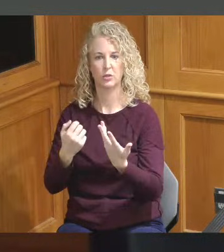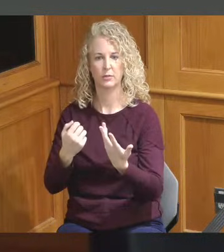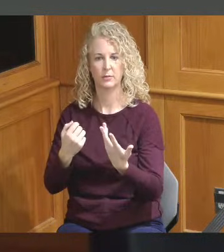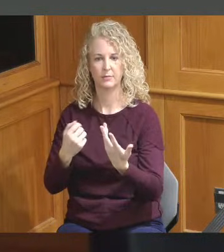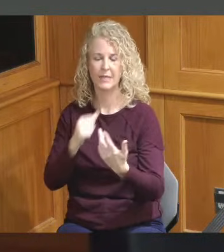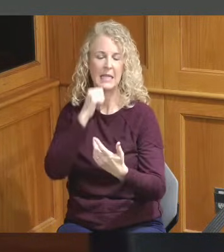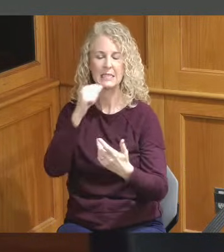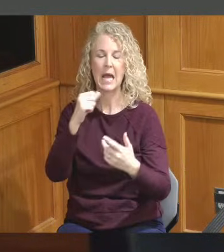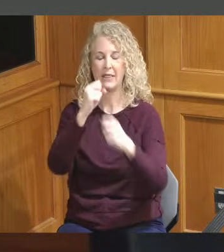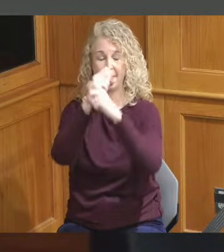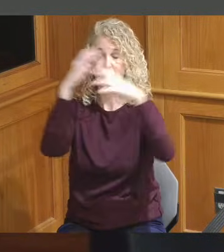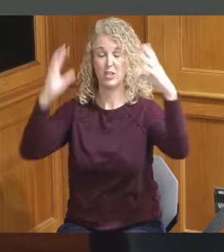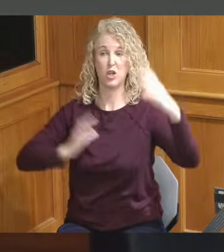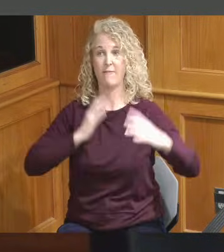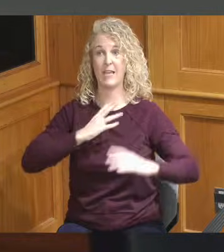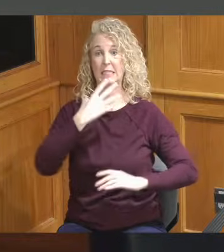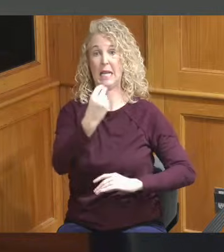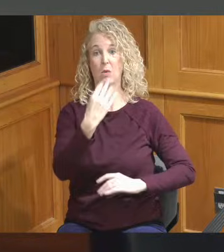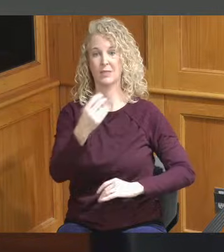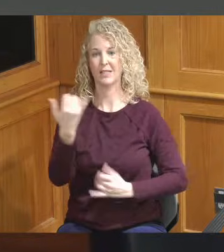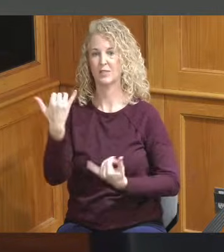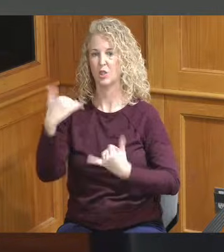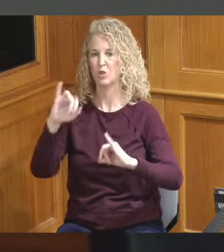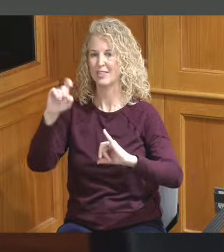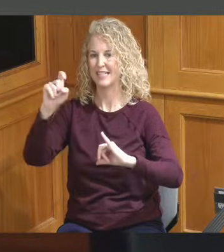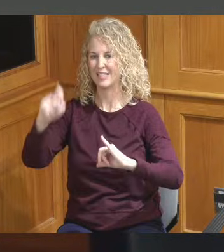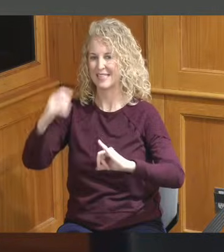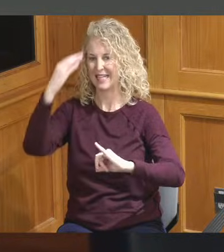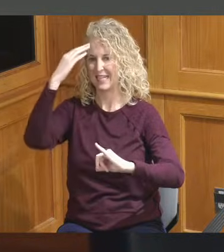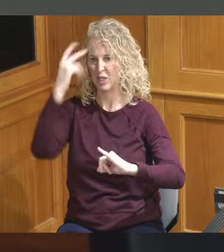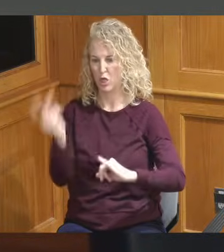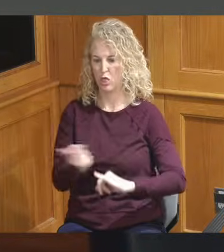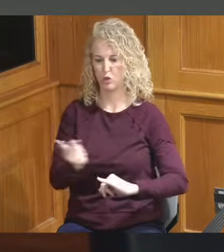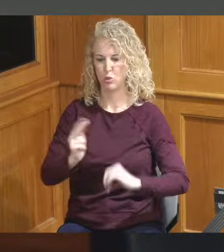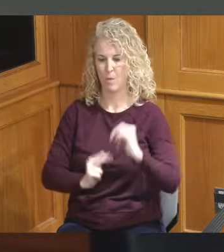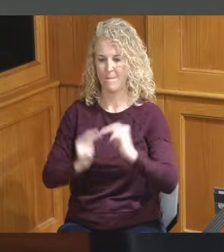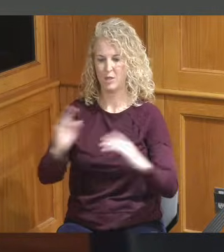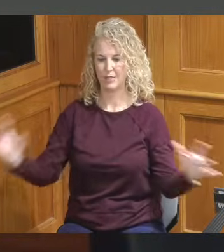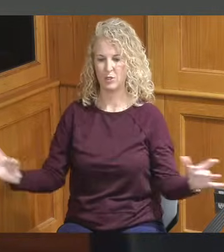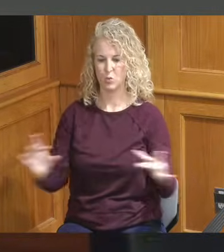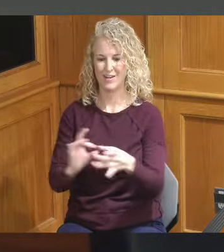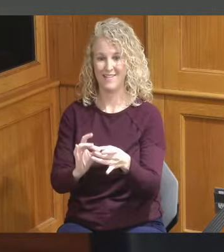planning. but you still need the two to be able to connect with each other. Right? So I think the FCA